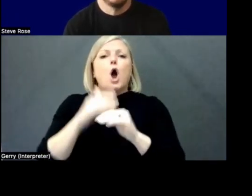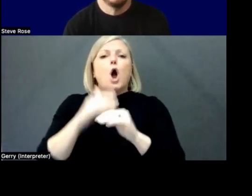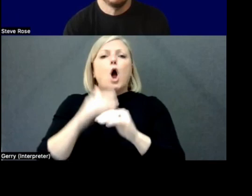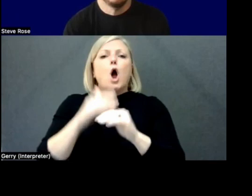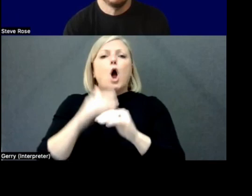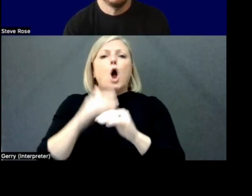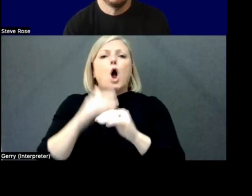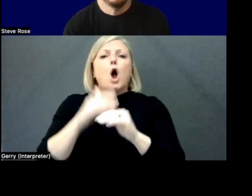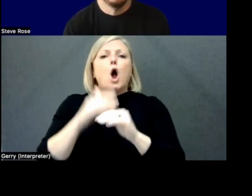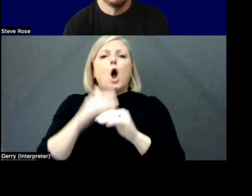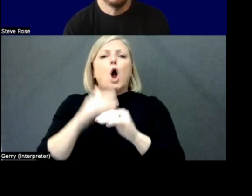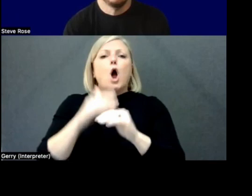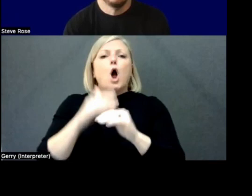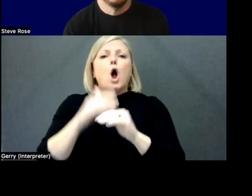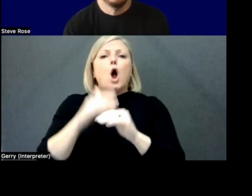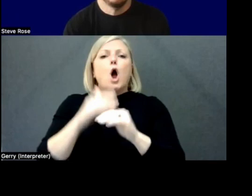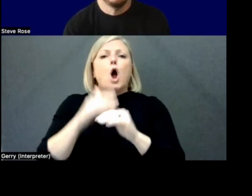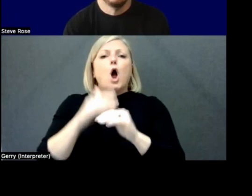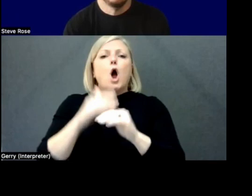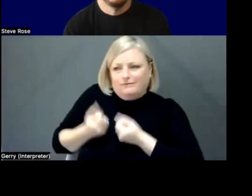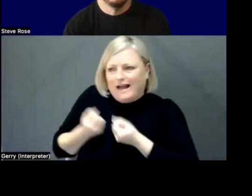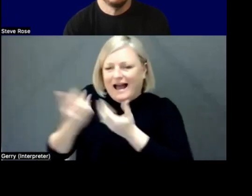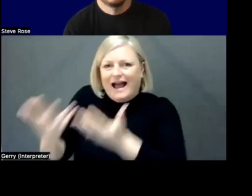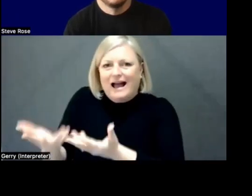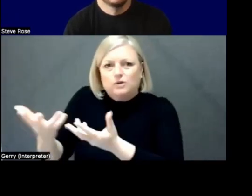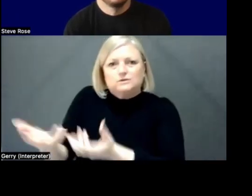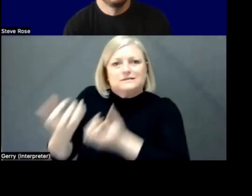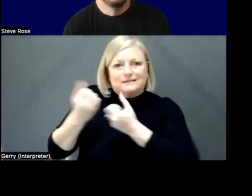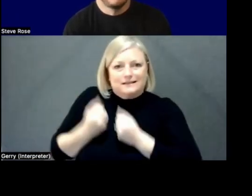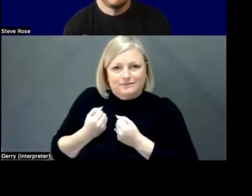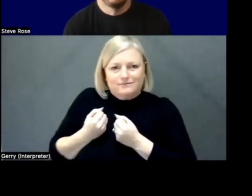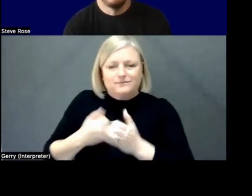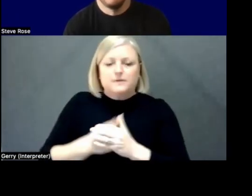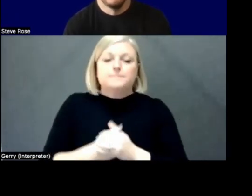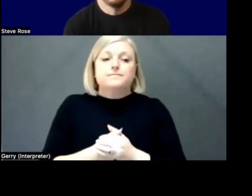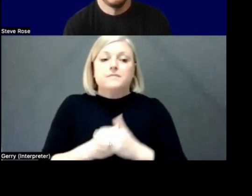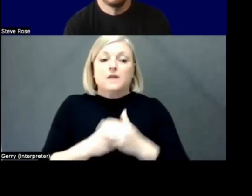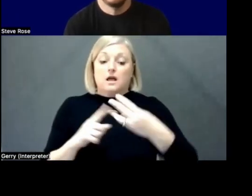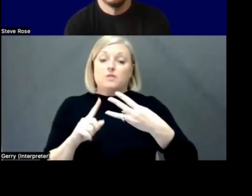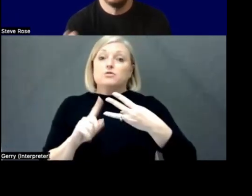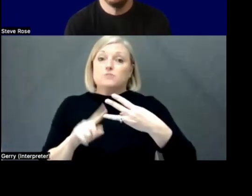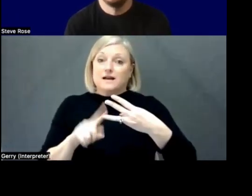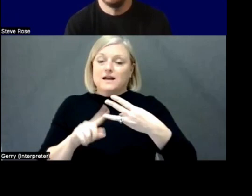turn taking? We will also then go onto the next section which is about how emerging gestures and individual